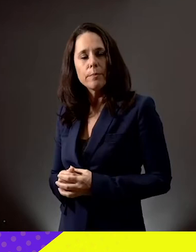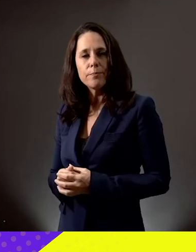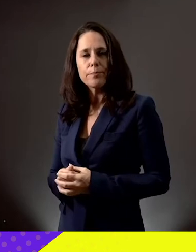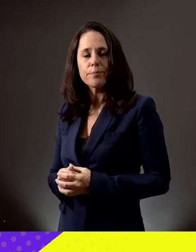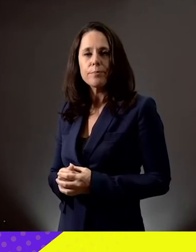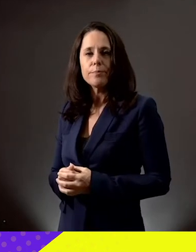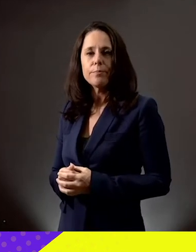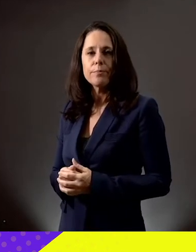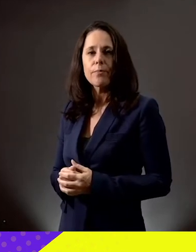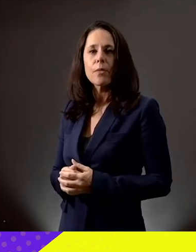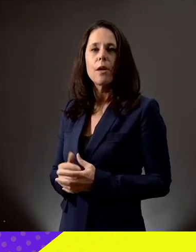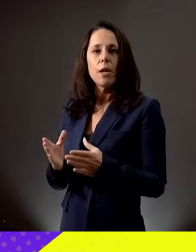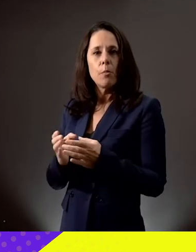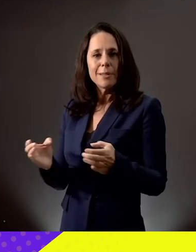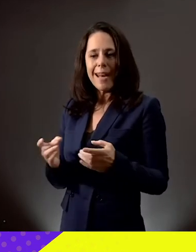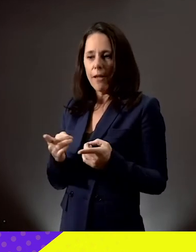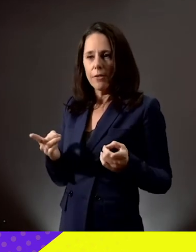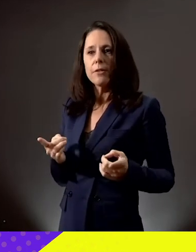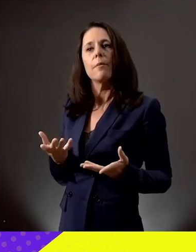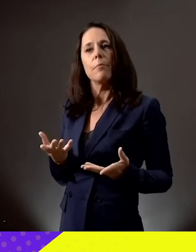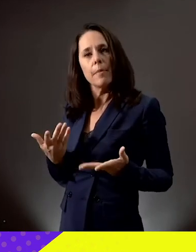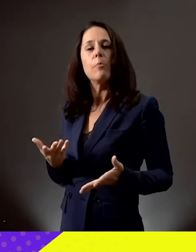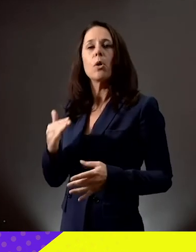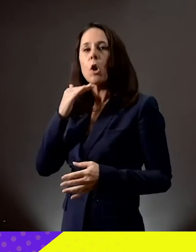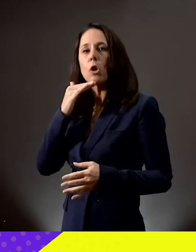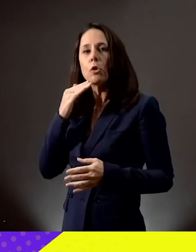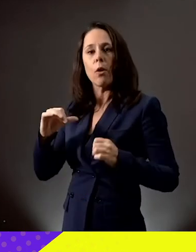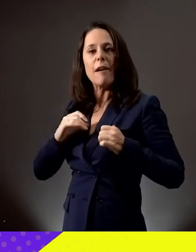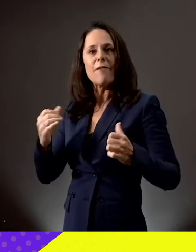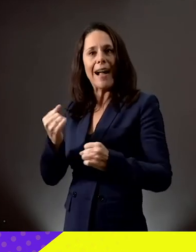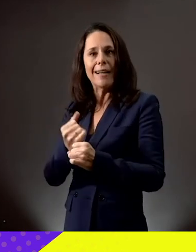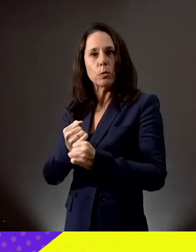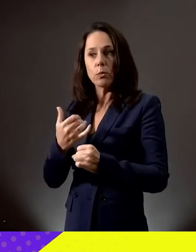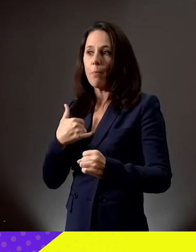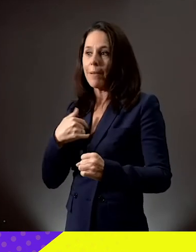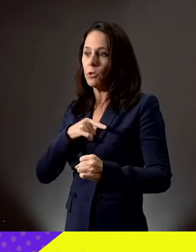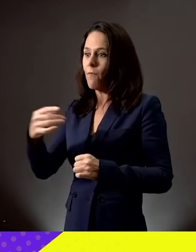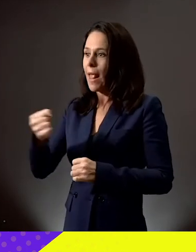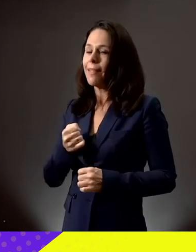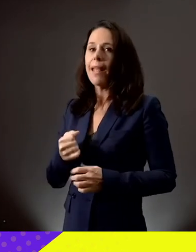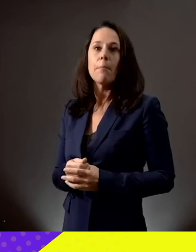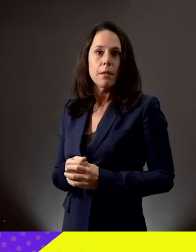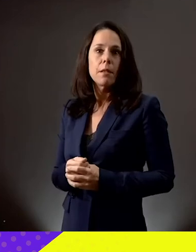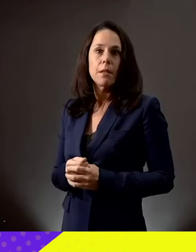have enough job openings to hire these people. We only train people for jobs for which there is a shortage.